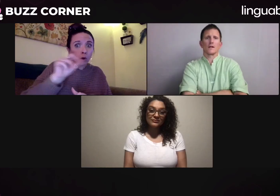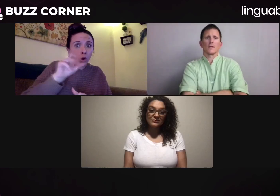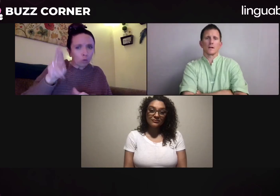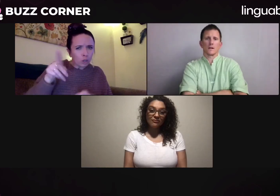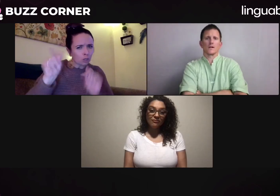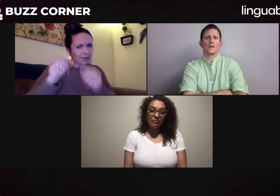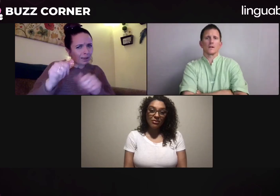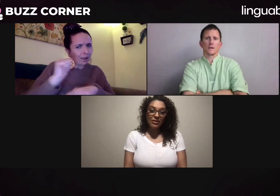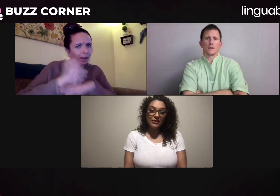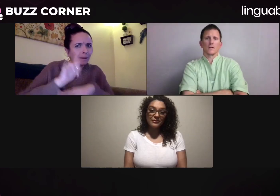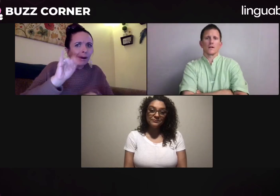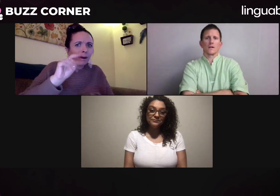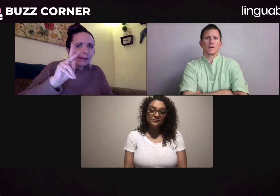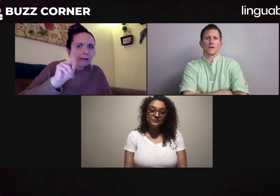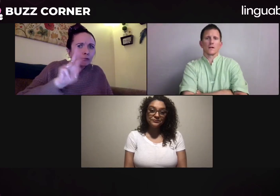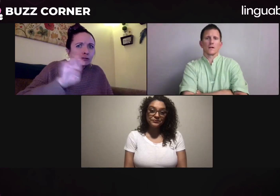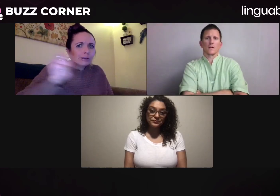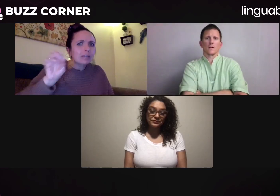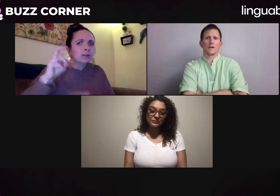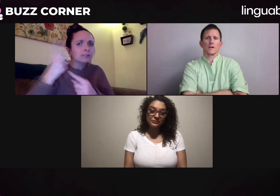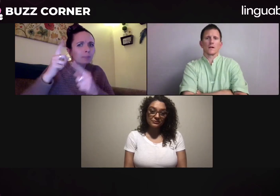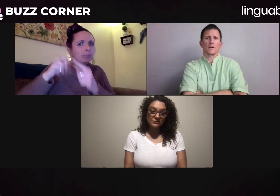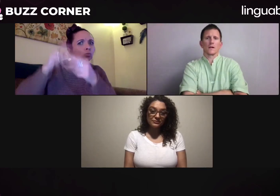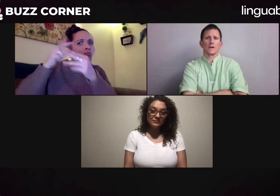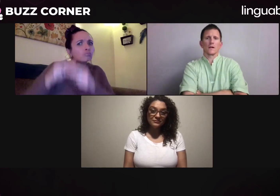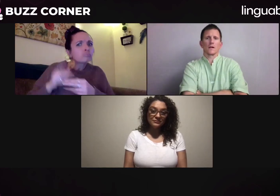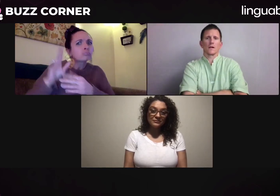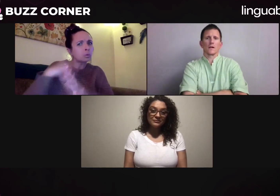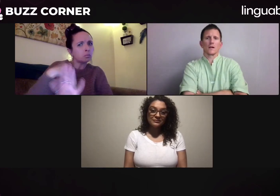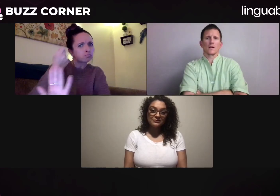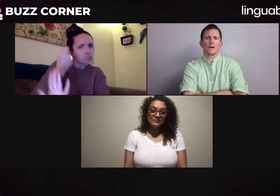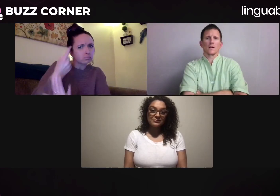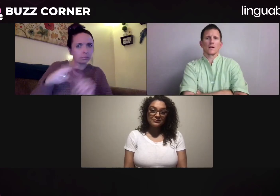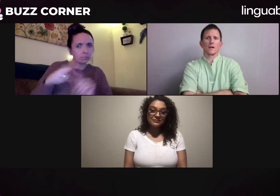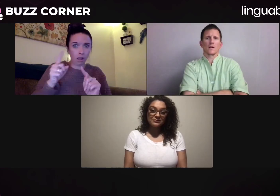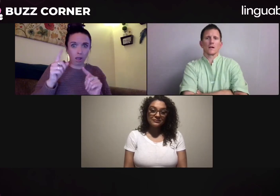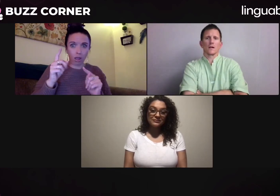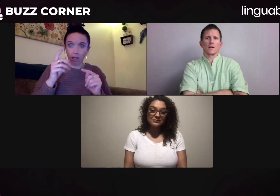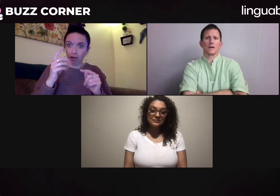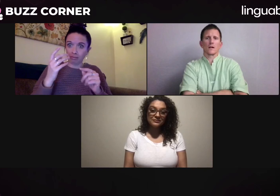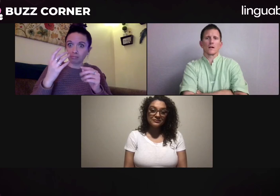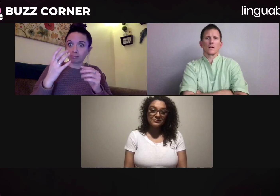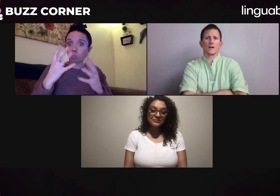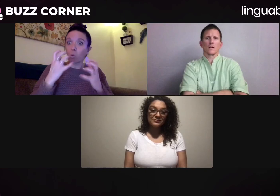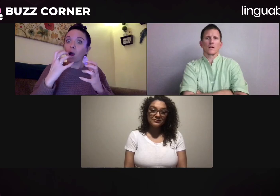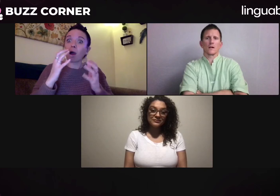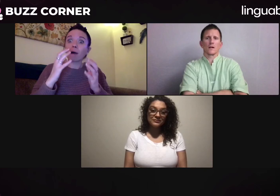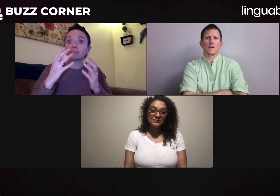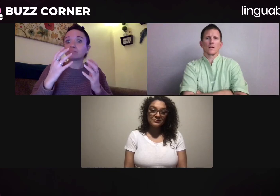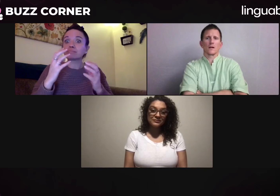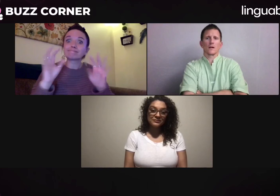social media, is it that they want